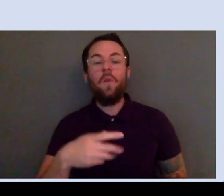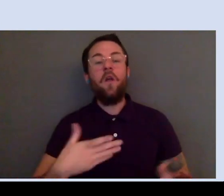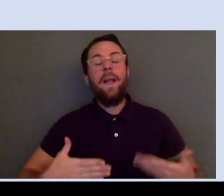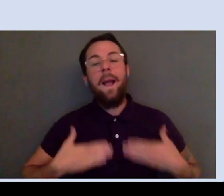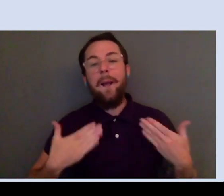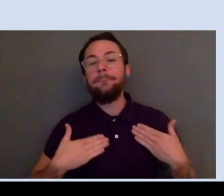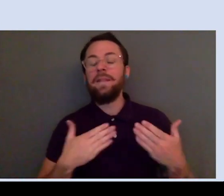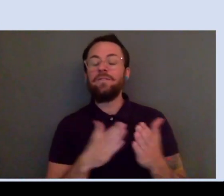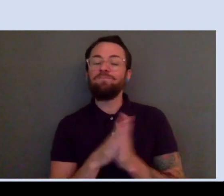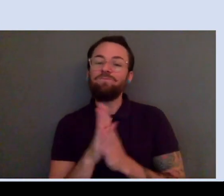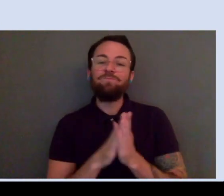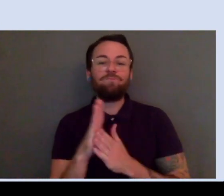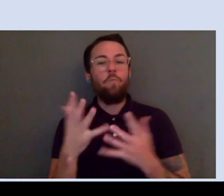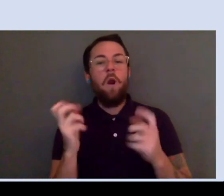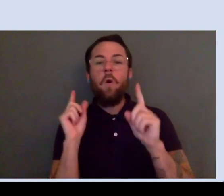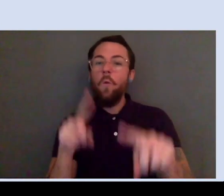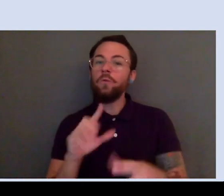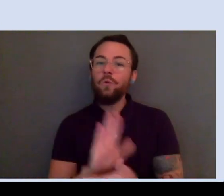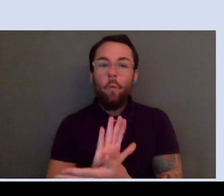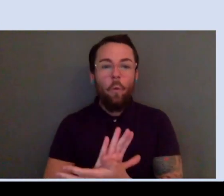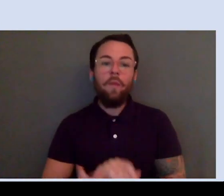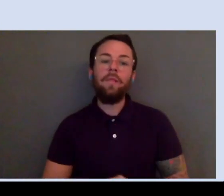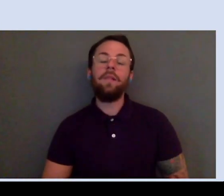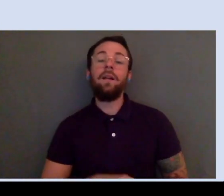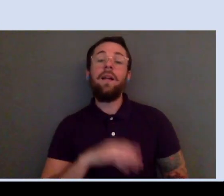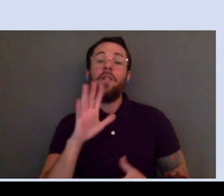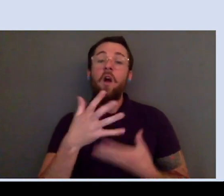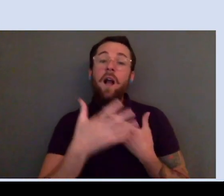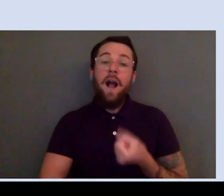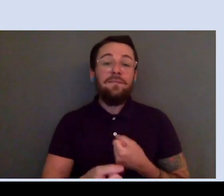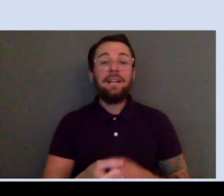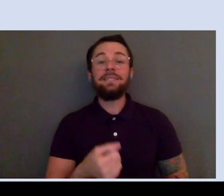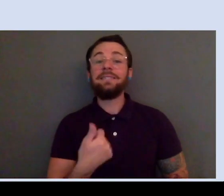We want to be see them grow!